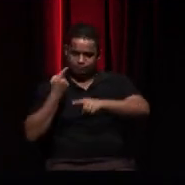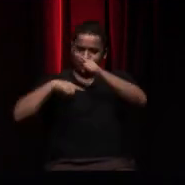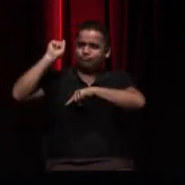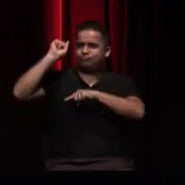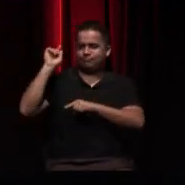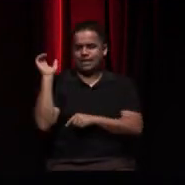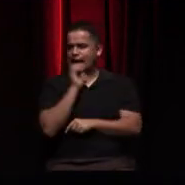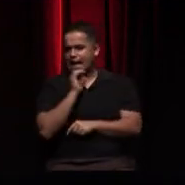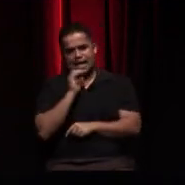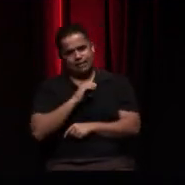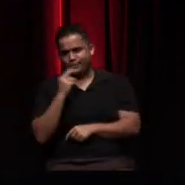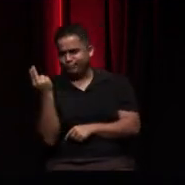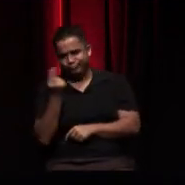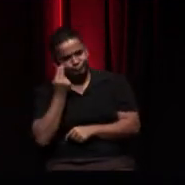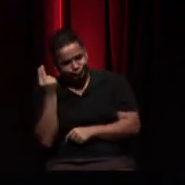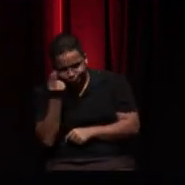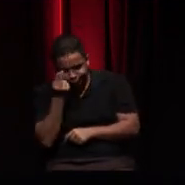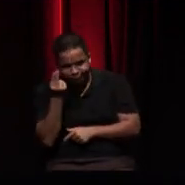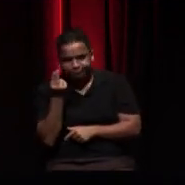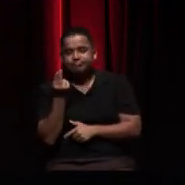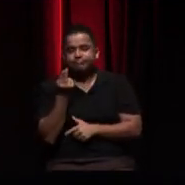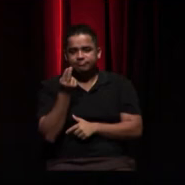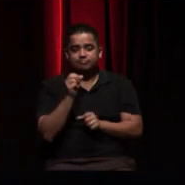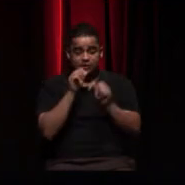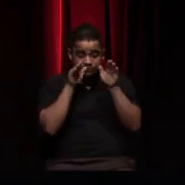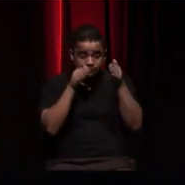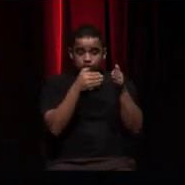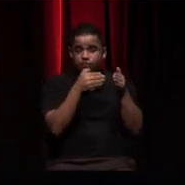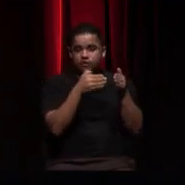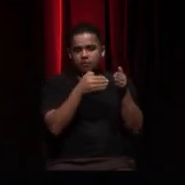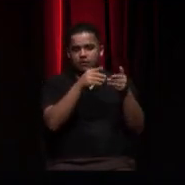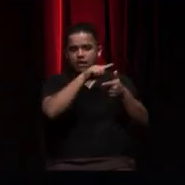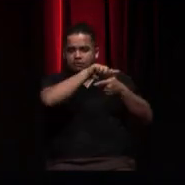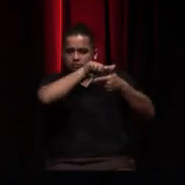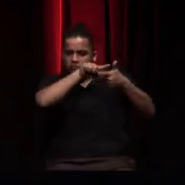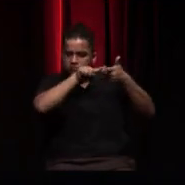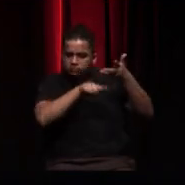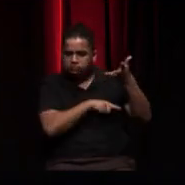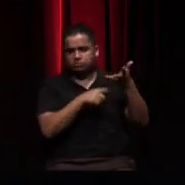if not based on such essentials as transparency,